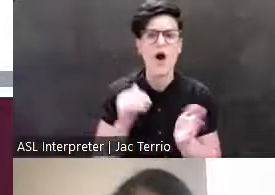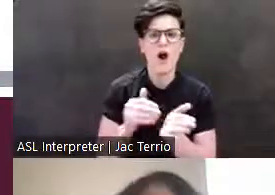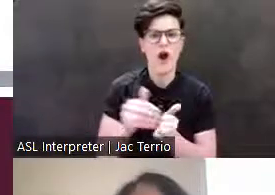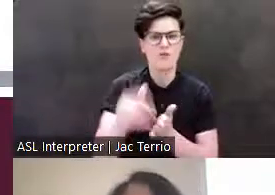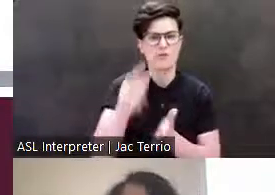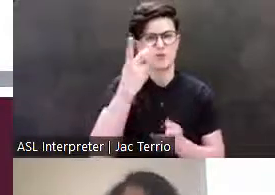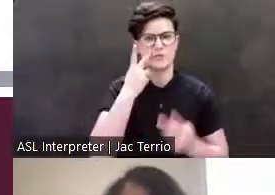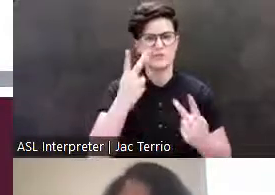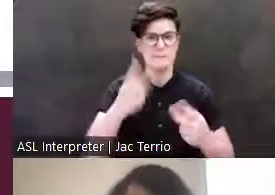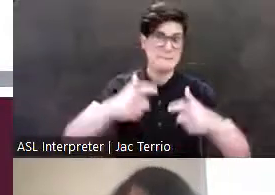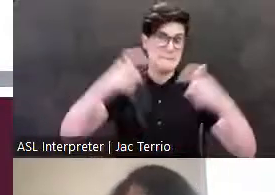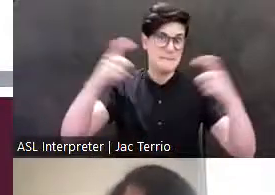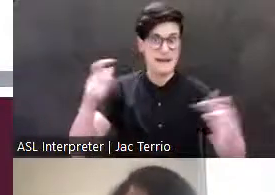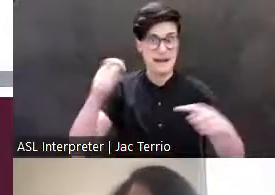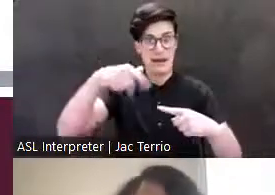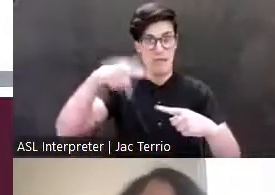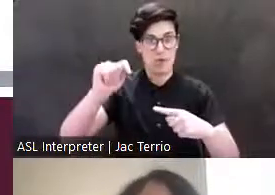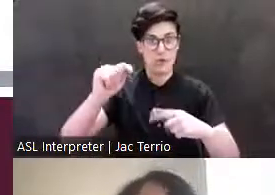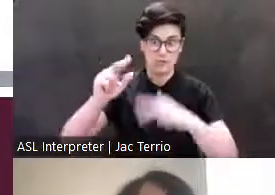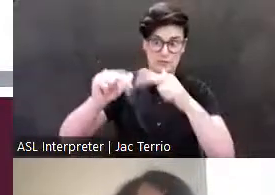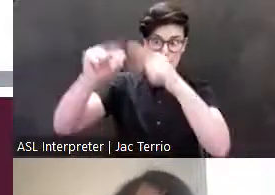apartment buildings with multiple unit.